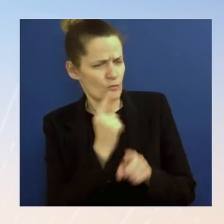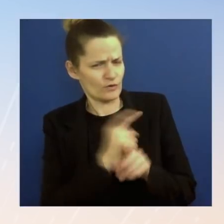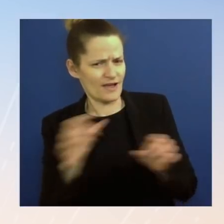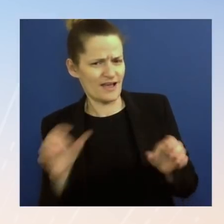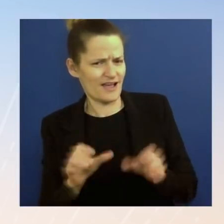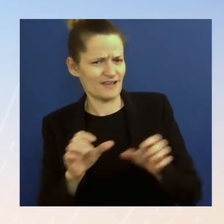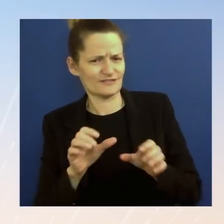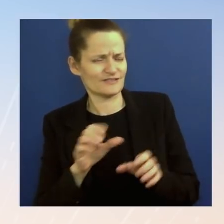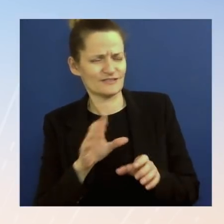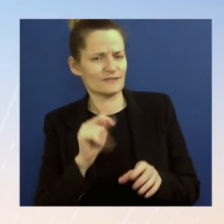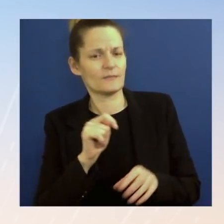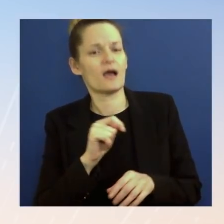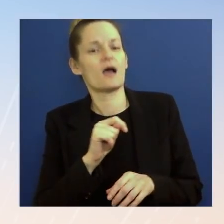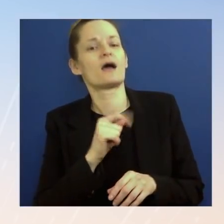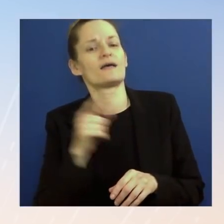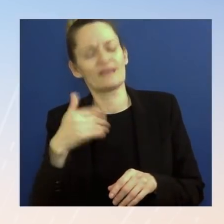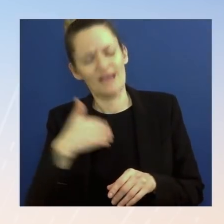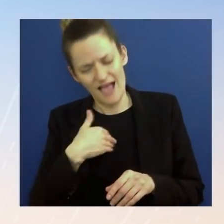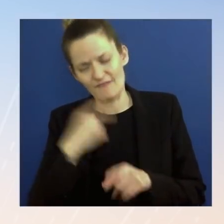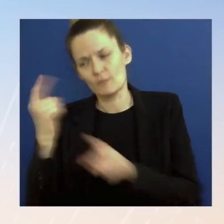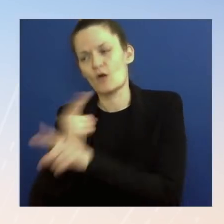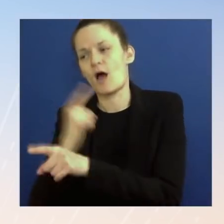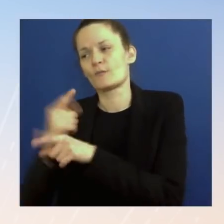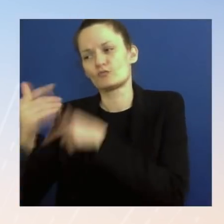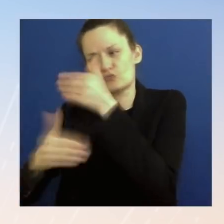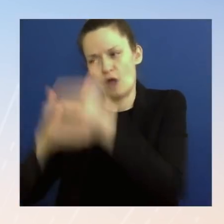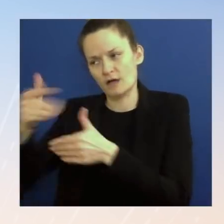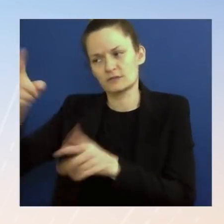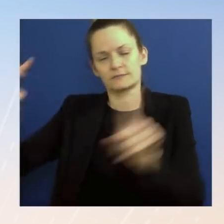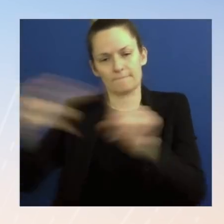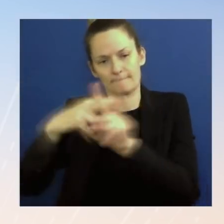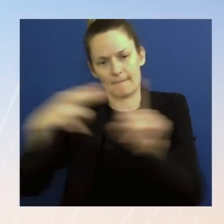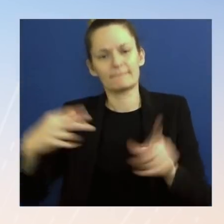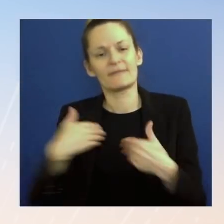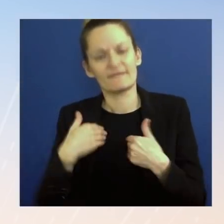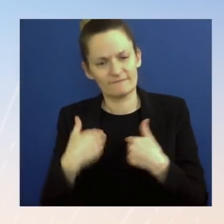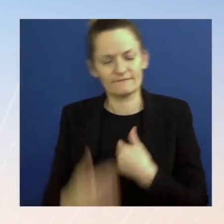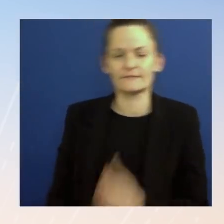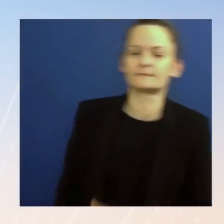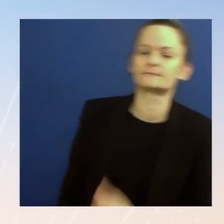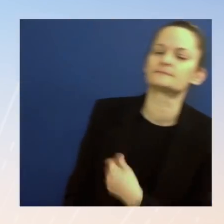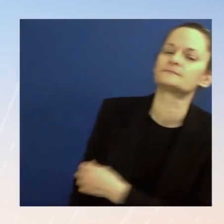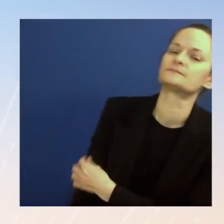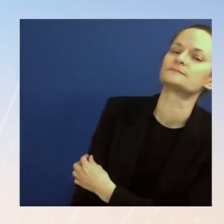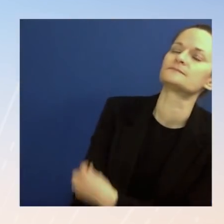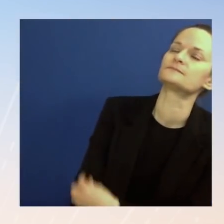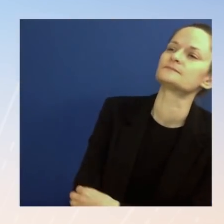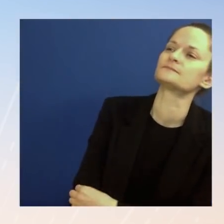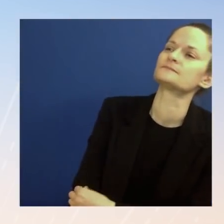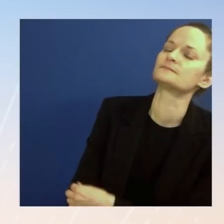you told us that us, as reporters, should, quote, "not focus a lot" of our conversations "about the future of the United States